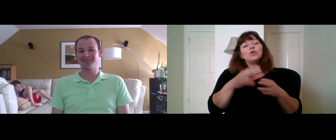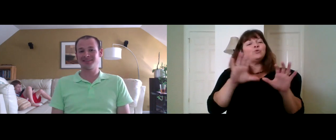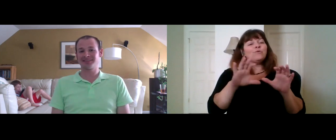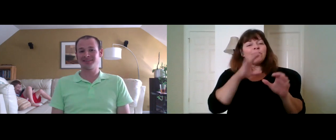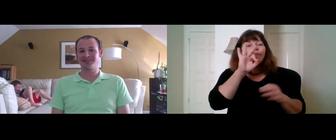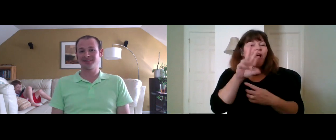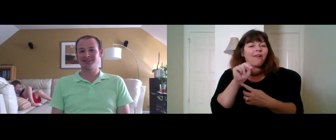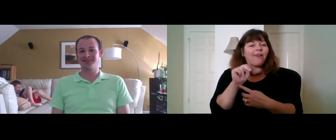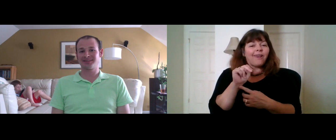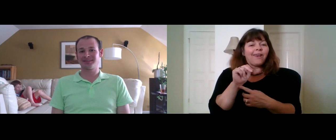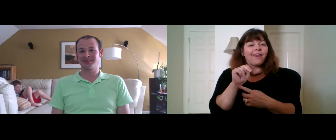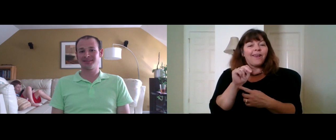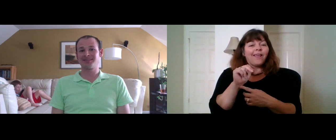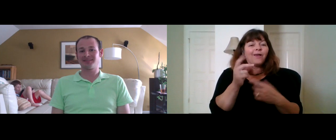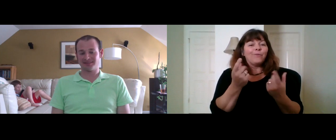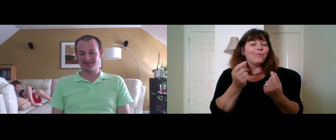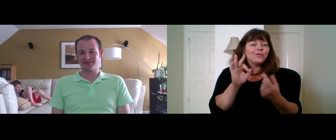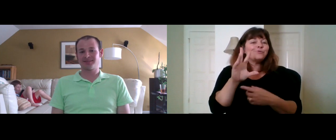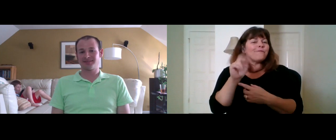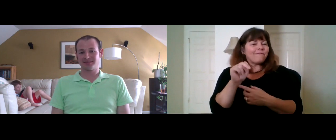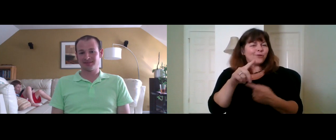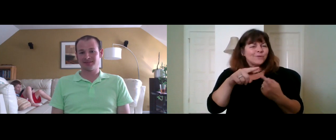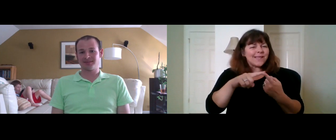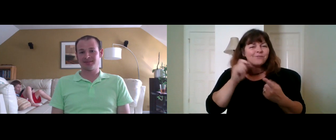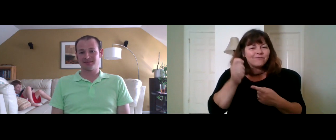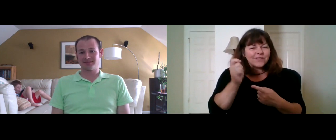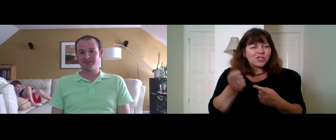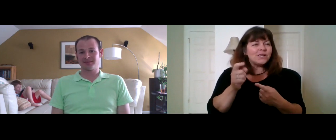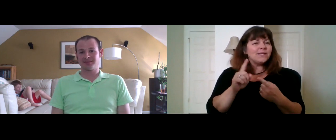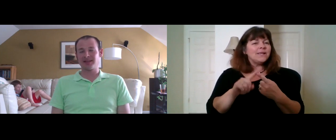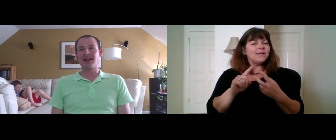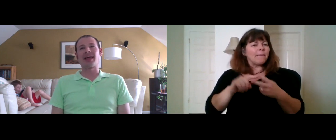what do you do for fun